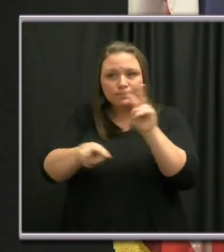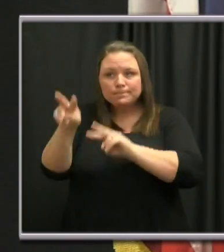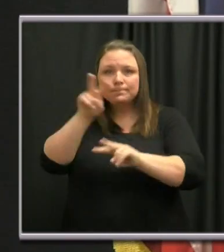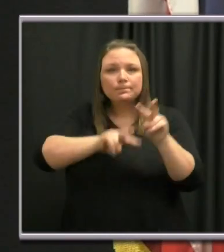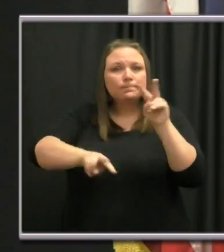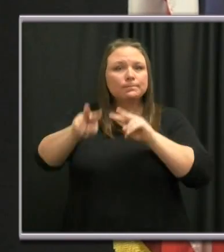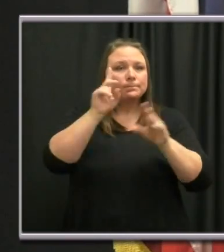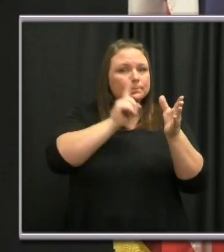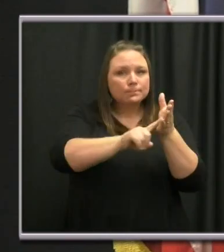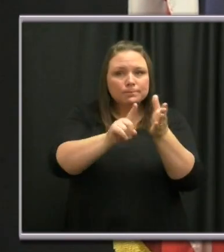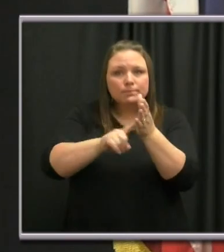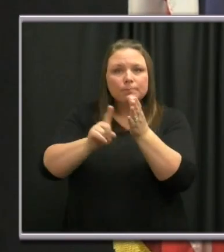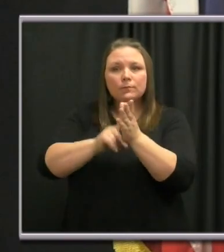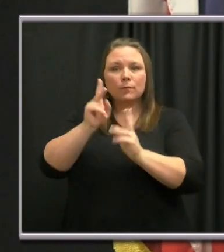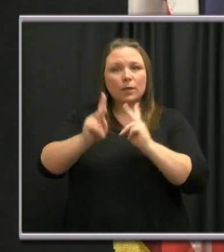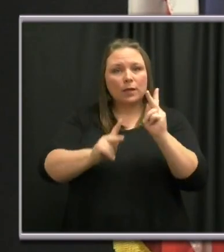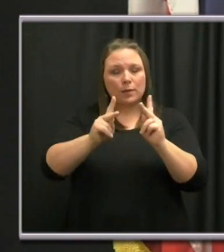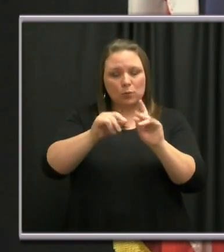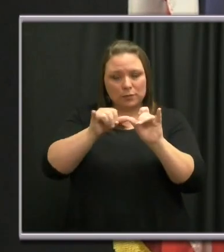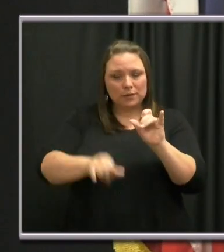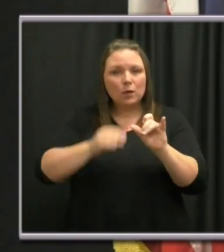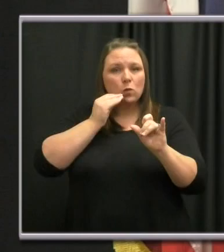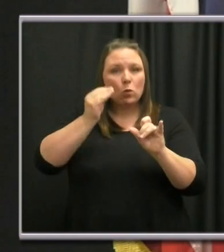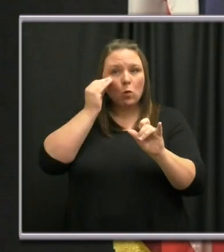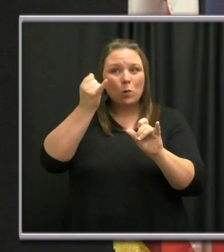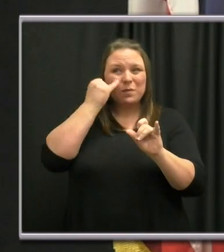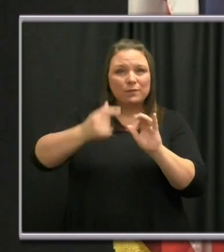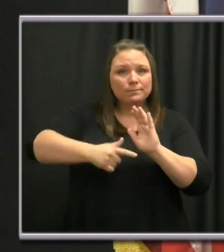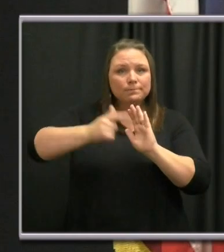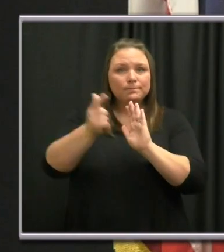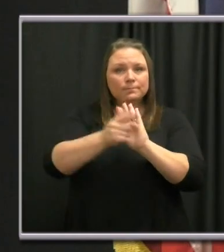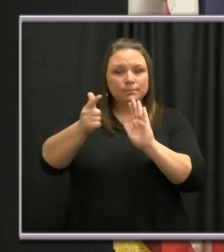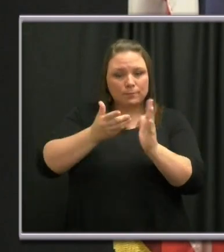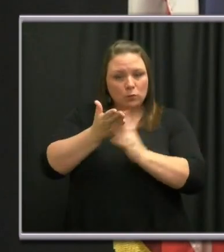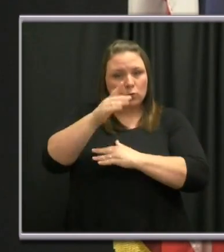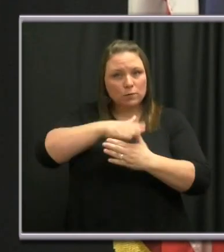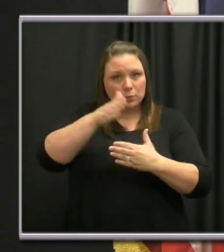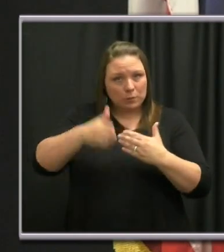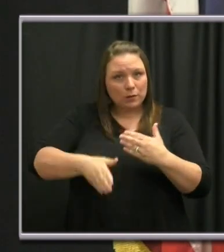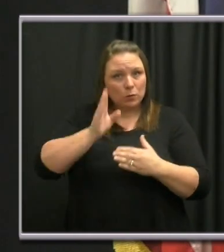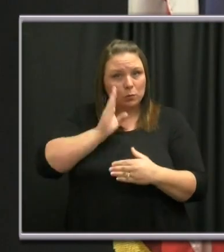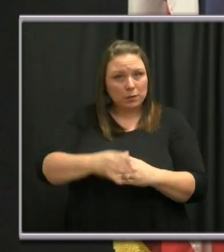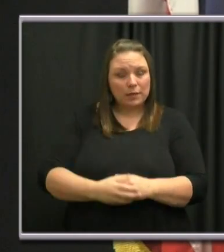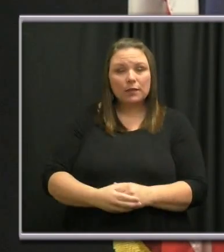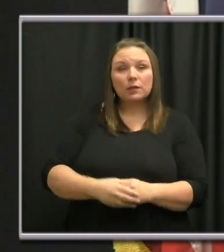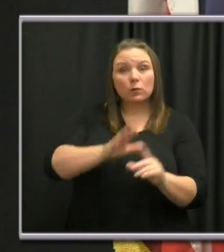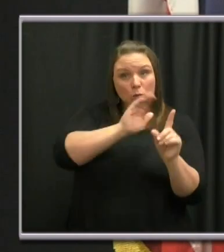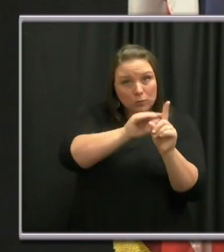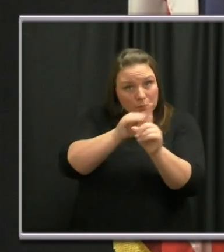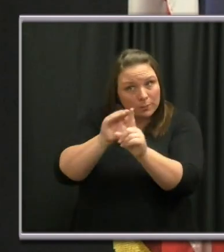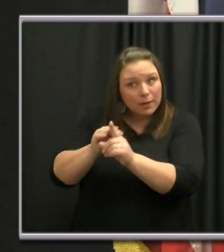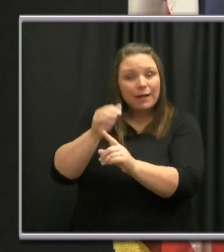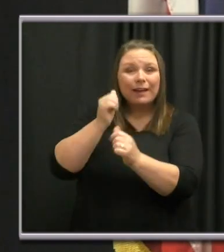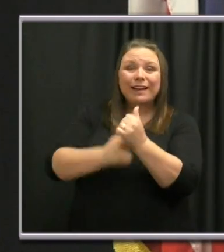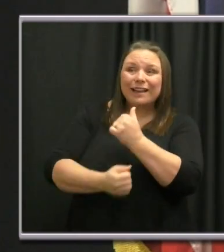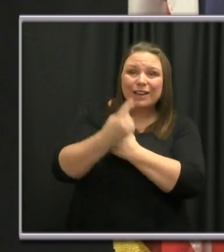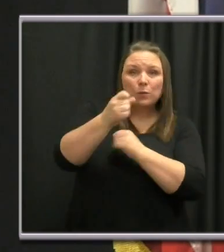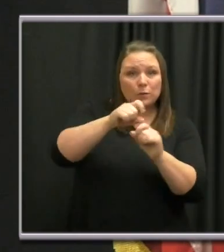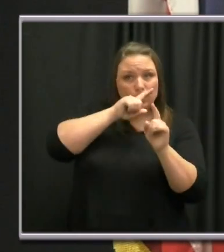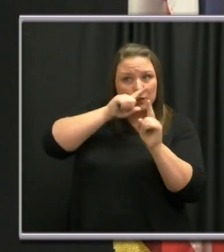WILL CONTINUE THEIR PATROLS AND INVESTIGATIONS. OF SAFER AT HOME ORDER VIOLATIONS